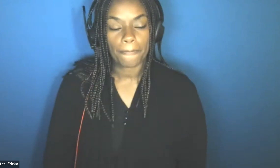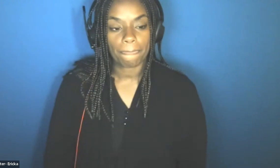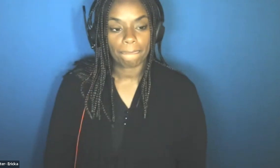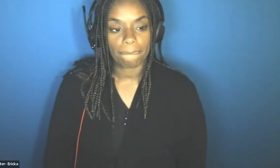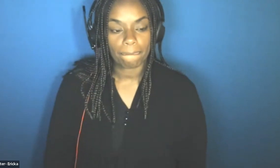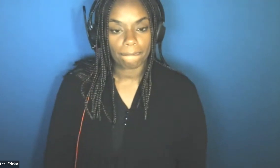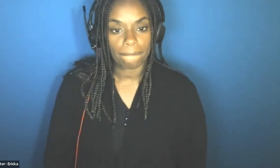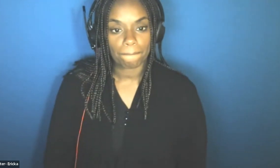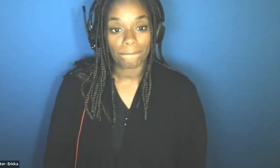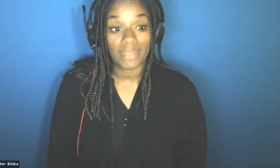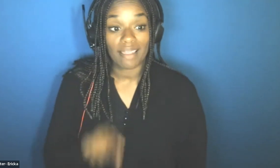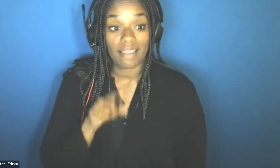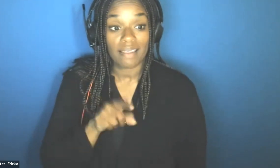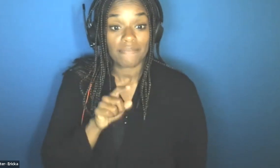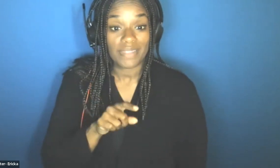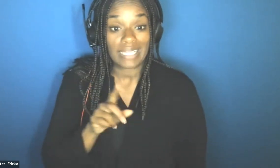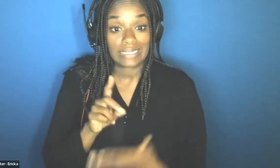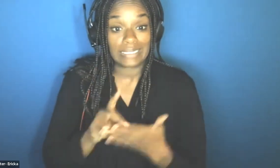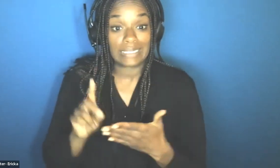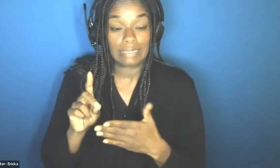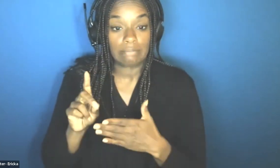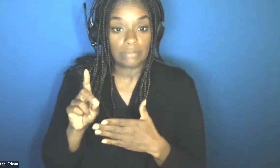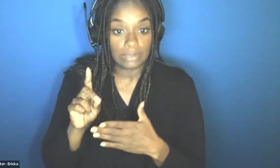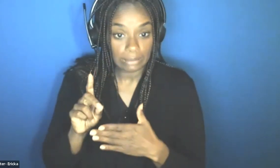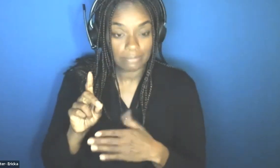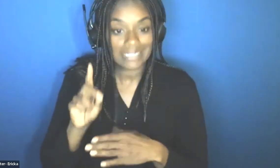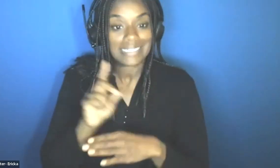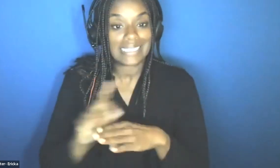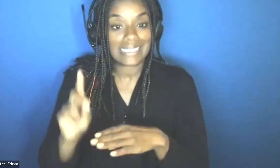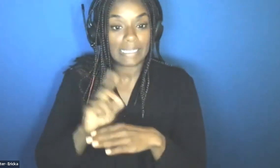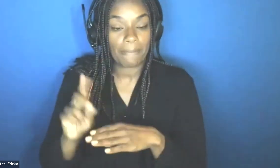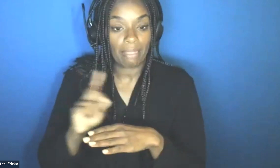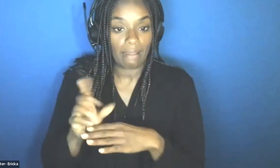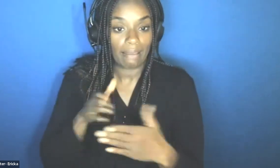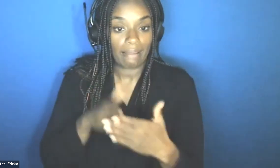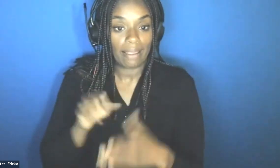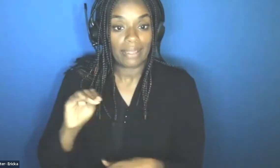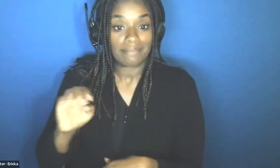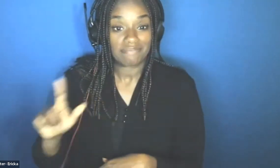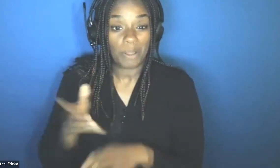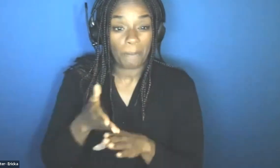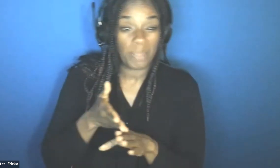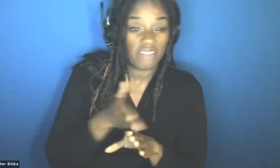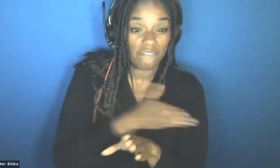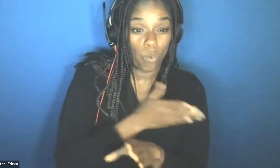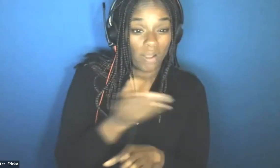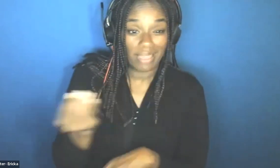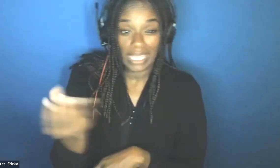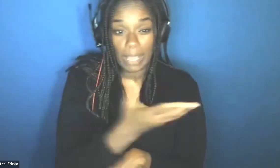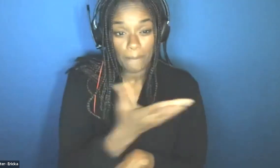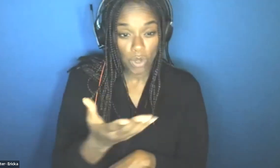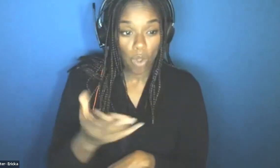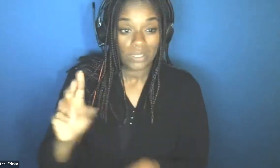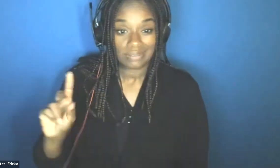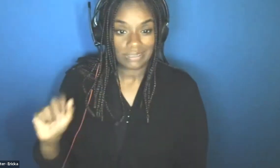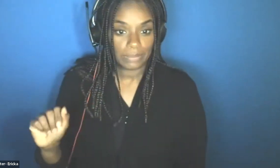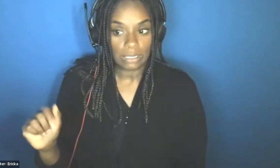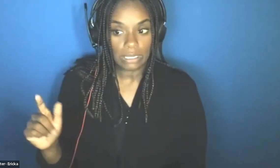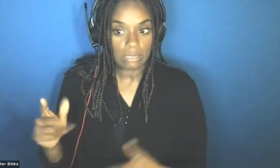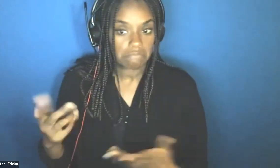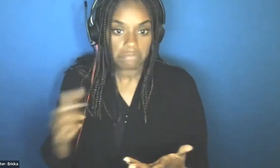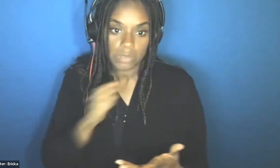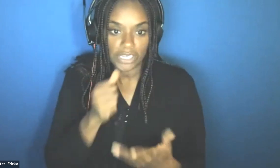alcohol addiction could be in the past or the present.